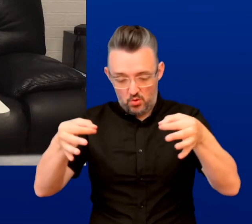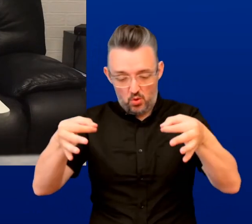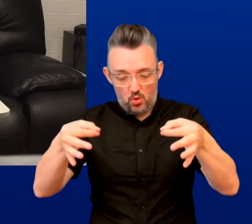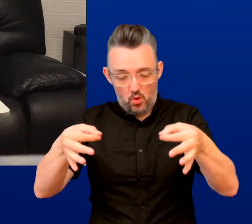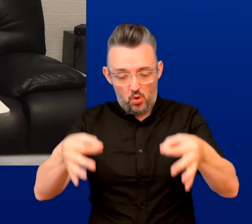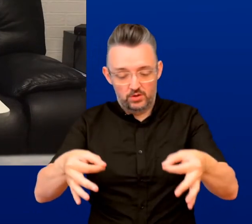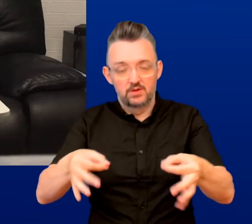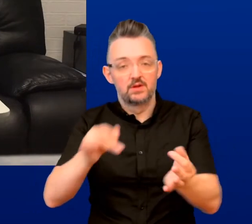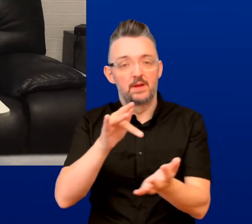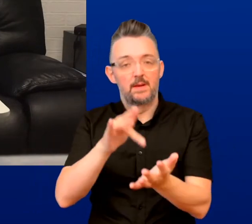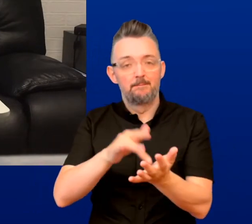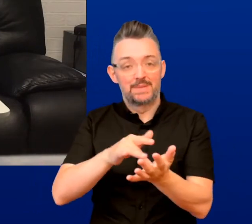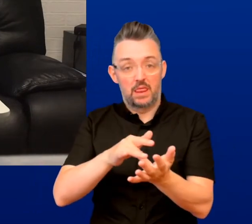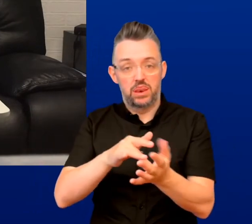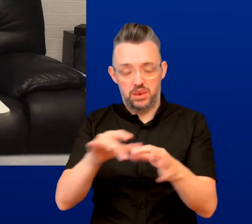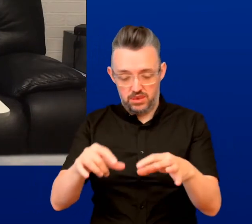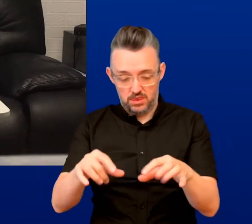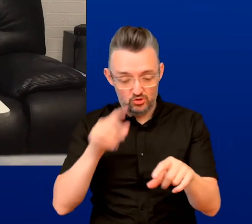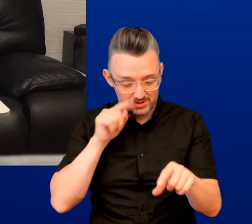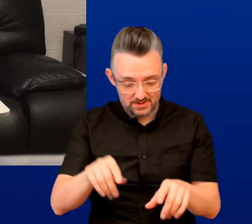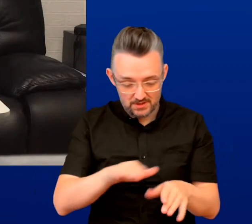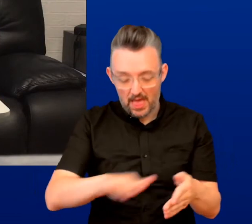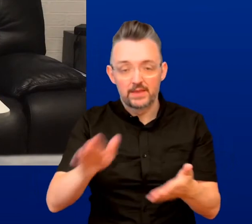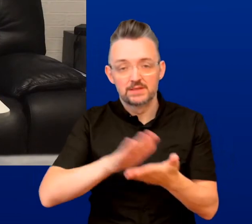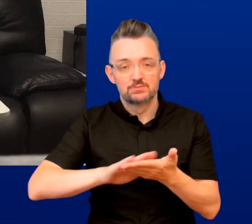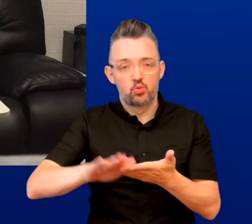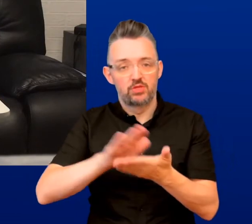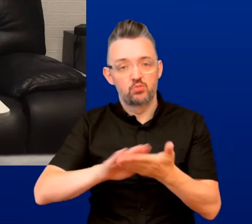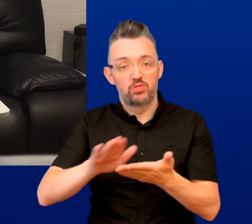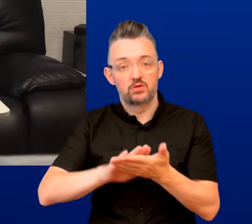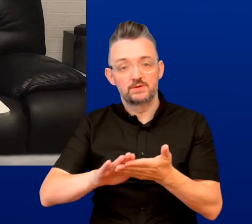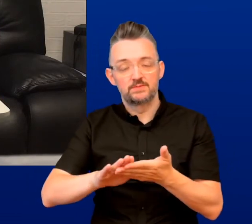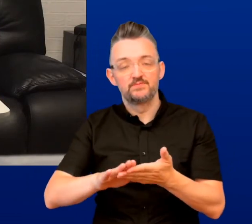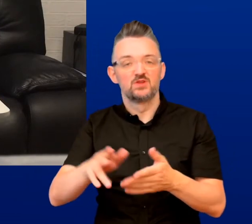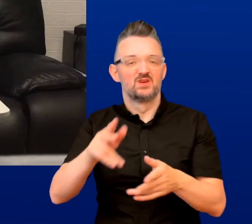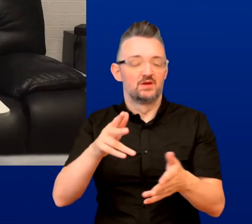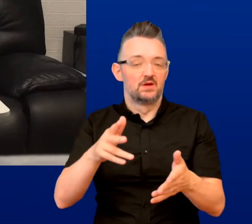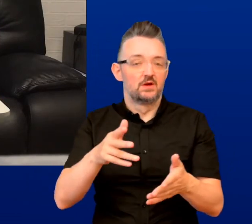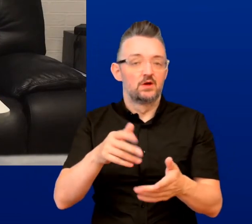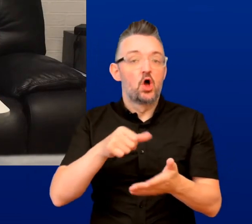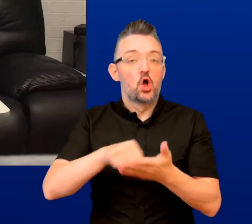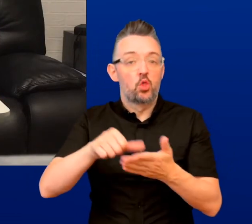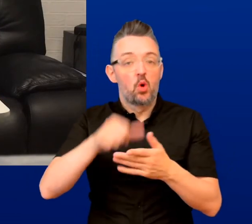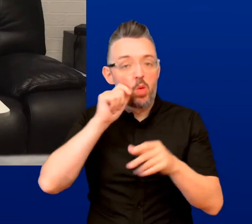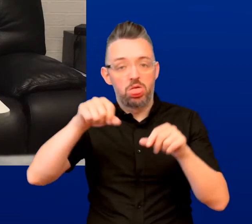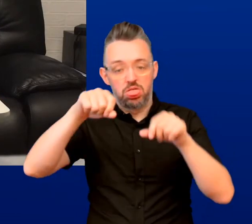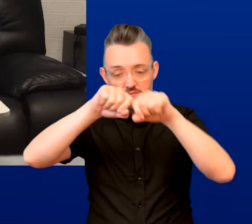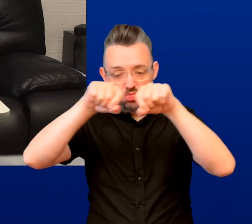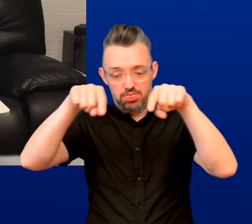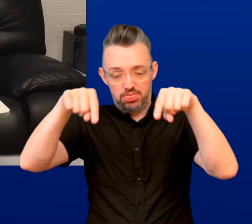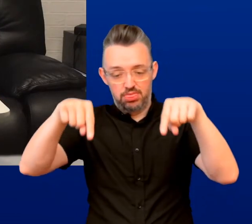the middle - left to right. Just smooth it down. Now the glue will run down the side of the bowl - don't worry about it.